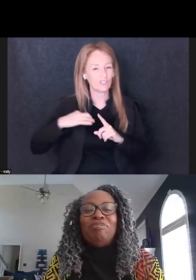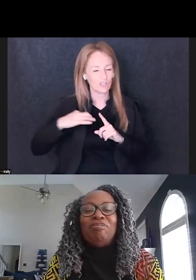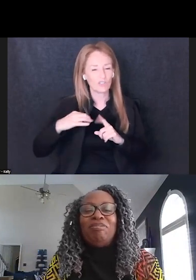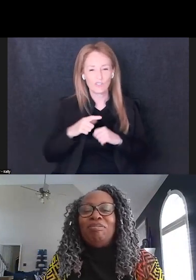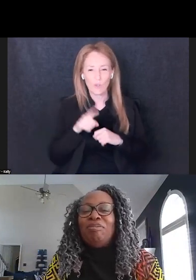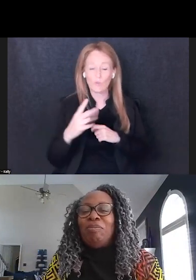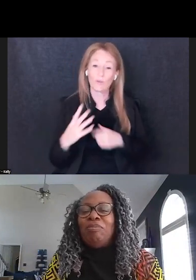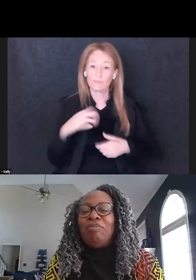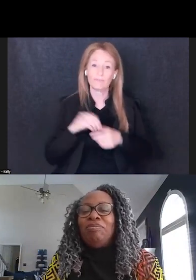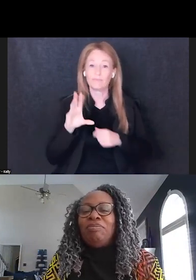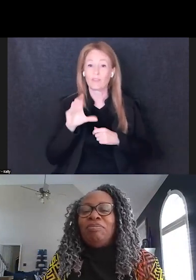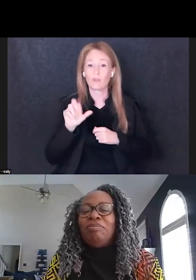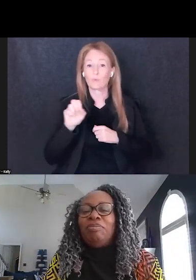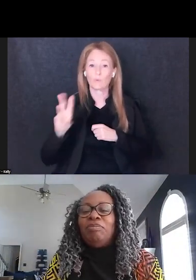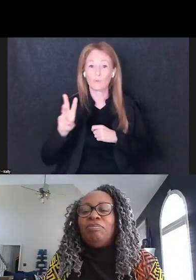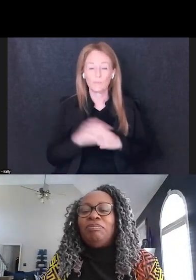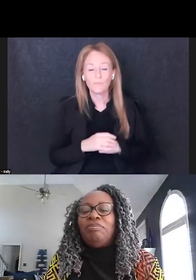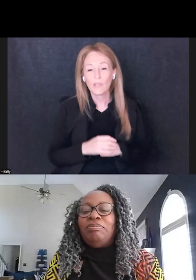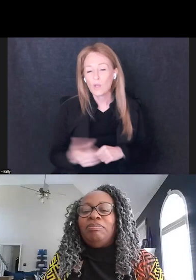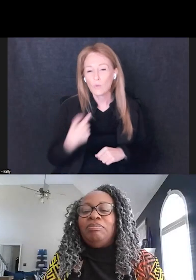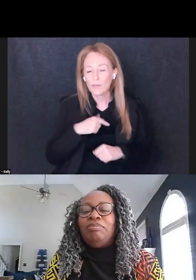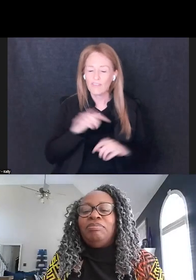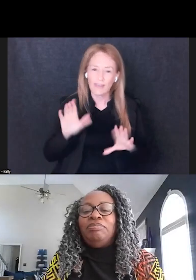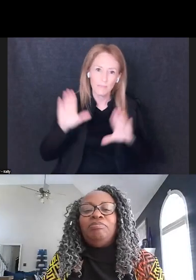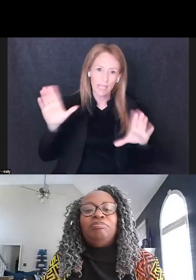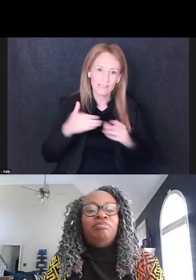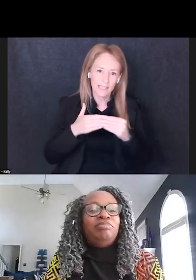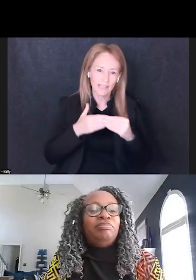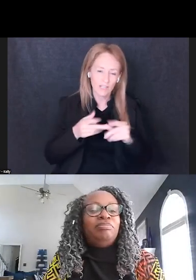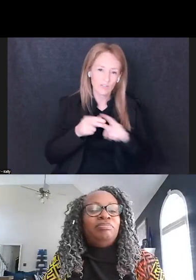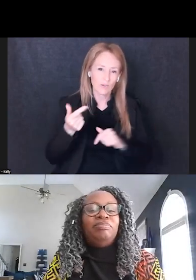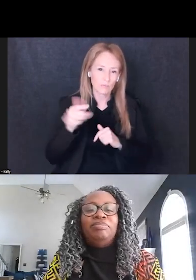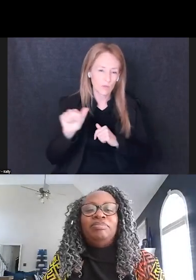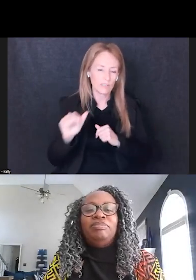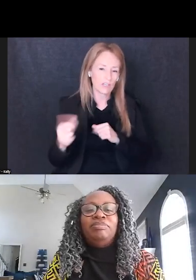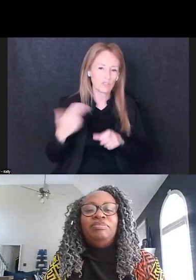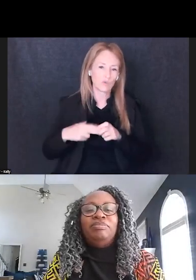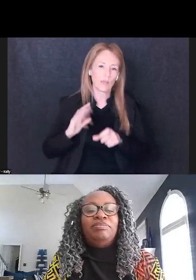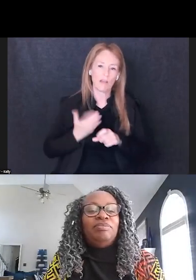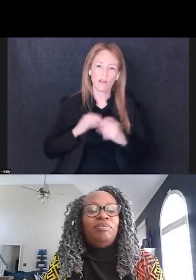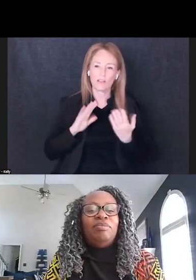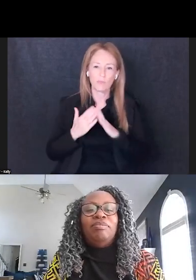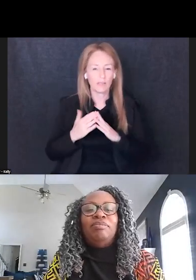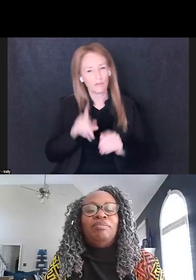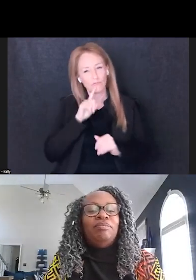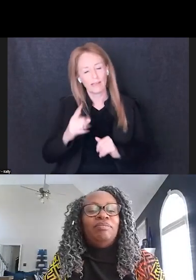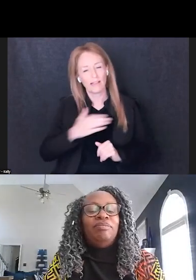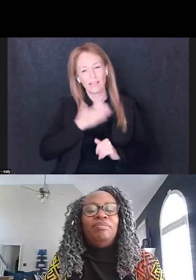AS YOU KNOW, WE HAVE AMAZING LEADERS COME OUT OF GEORGIA AND WE ARE HAPPY TO HAVE YOU HERE.